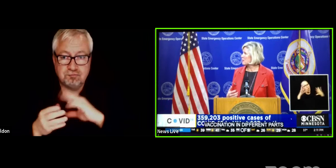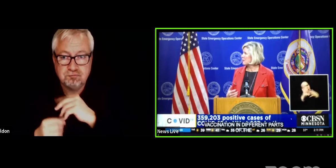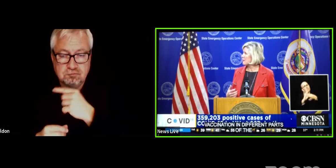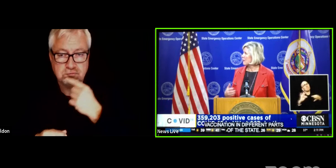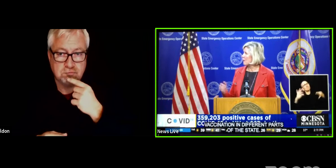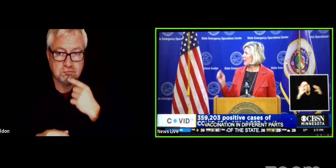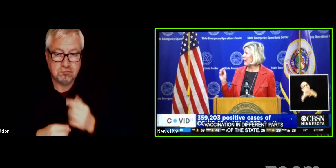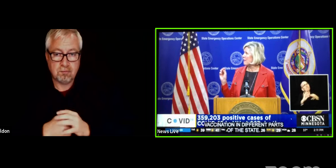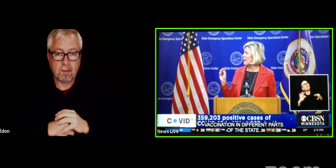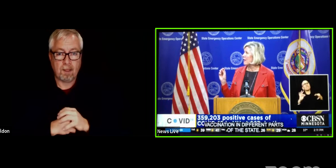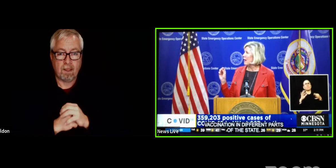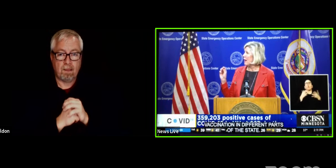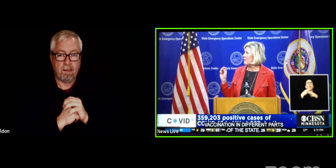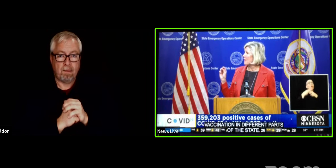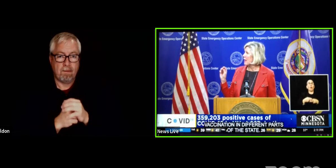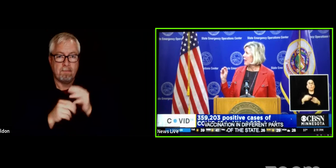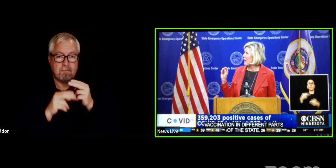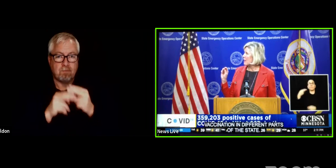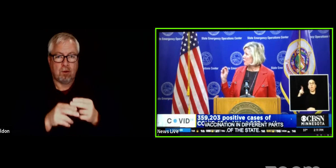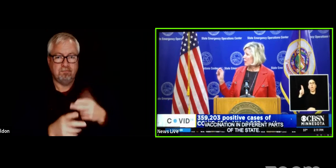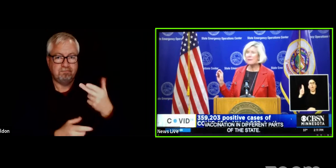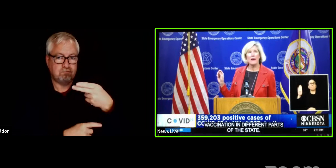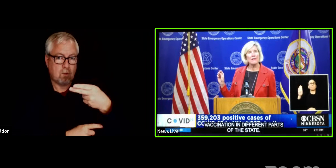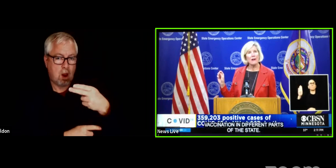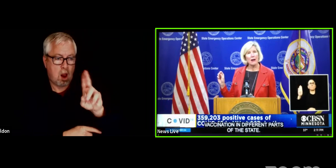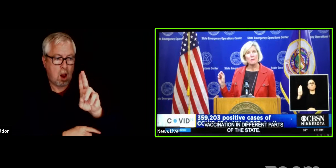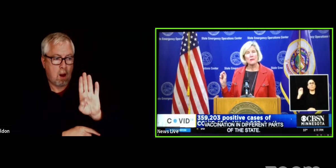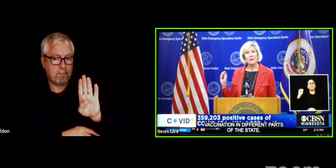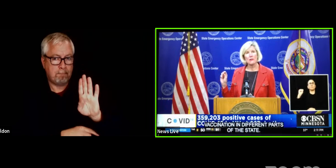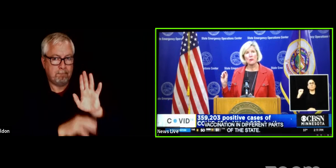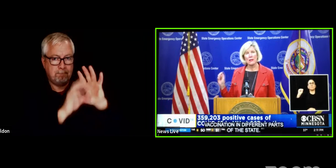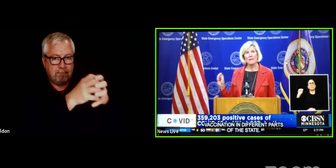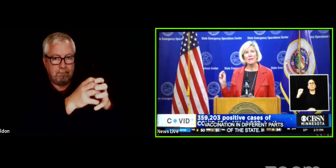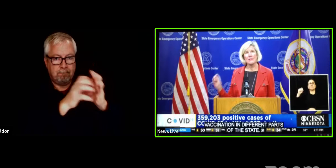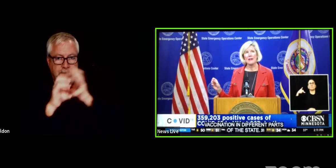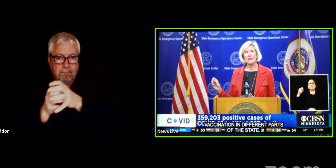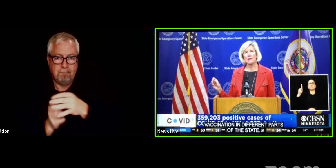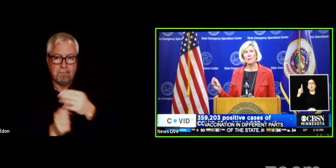MEANS THAT WE HAVE 25 HUBS, THESE ARE 25 SITES THAT WILL BE